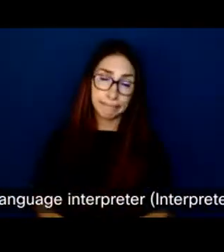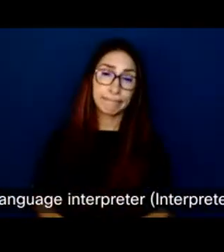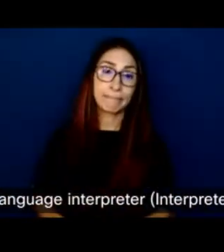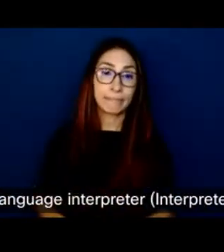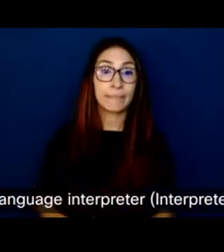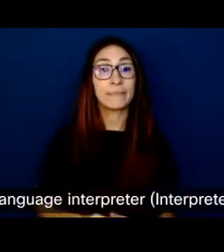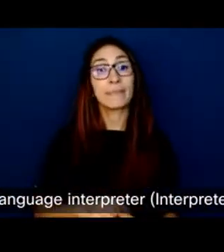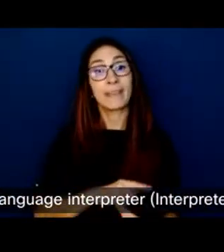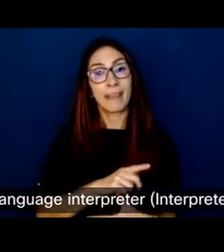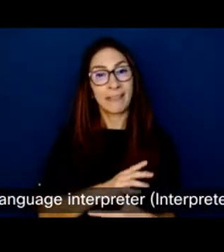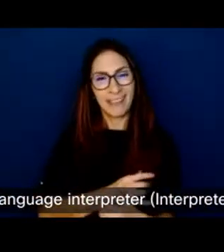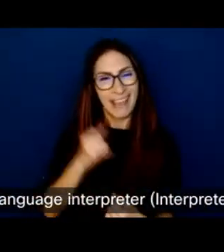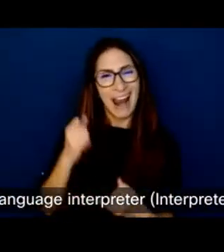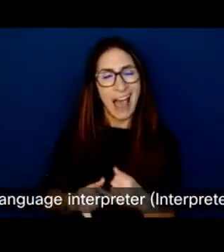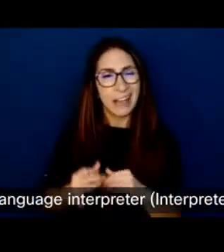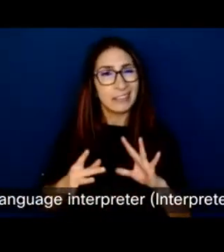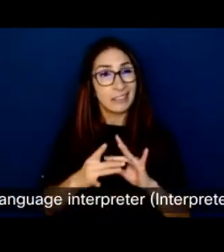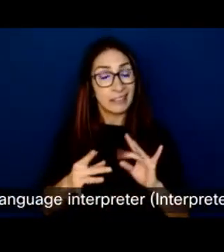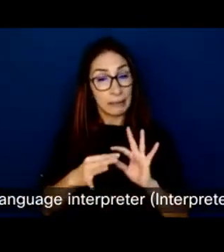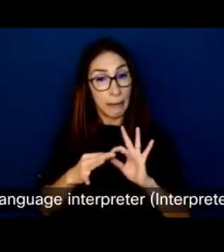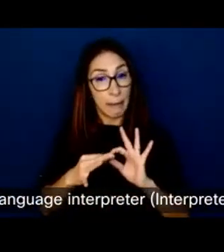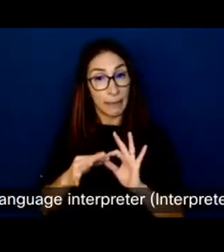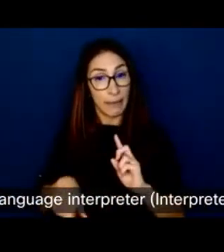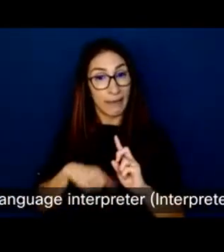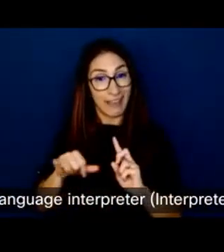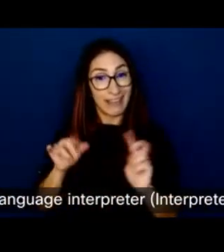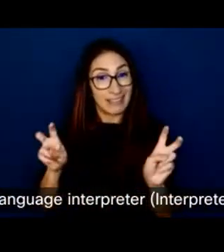thing I'll kind of say on this is we have to ensure that people